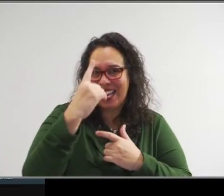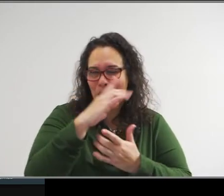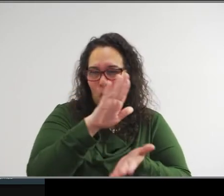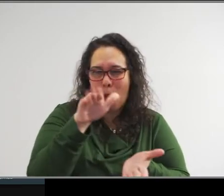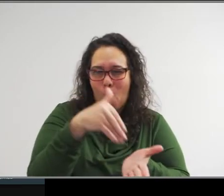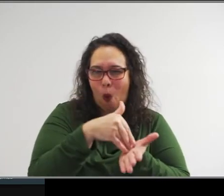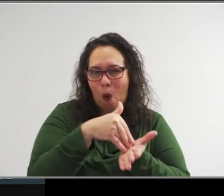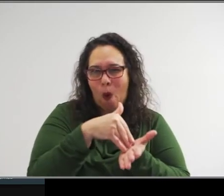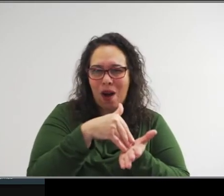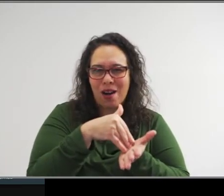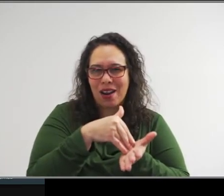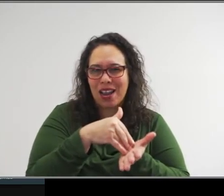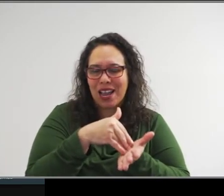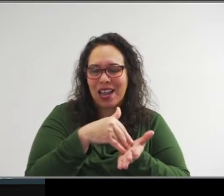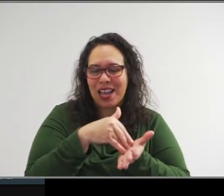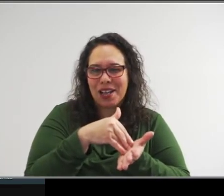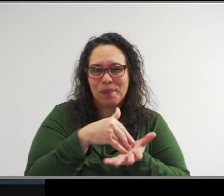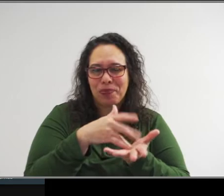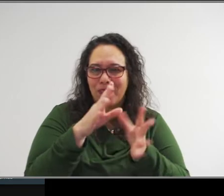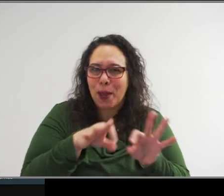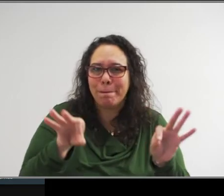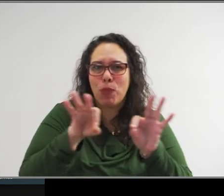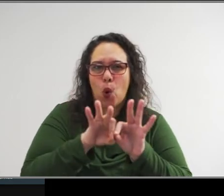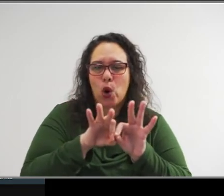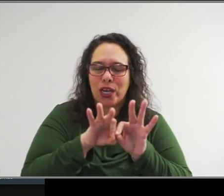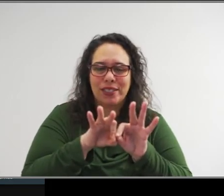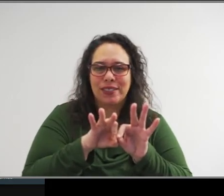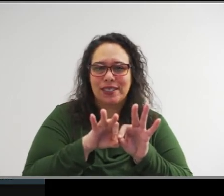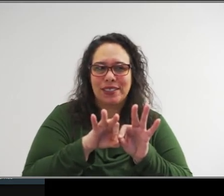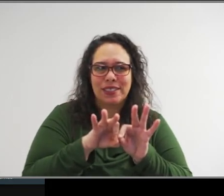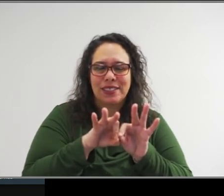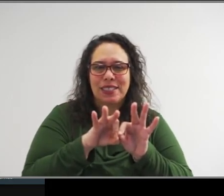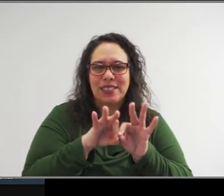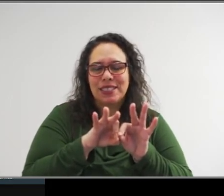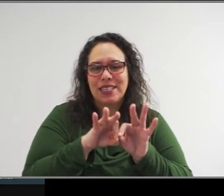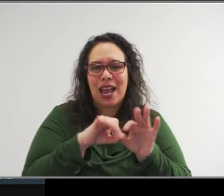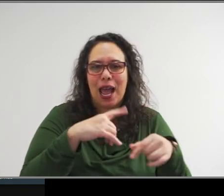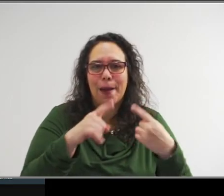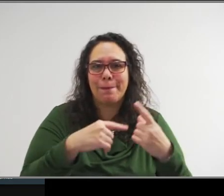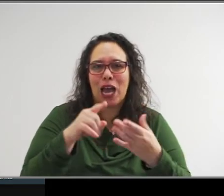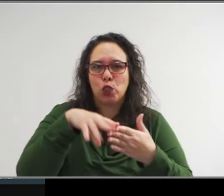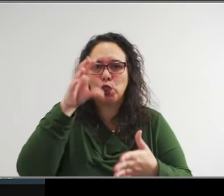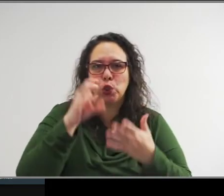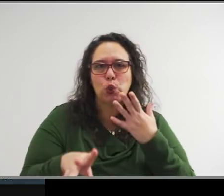of one the importance of centering around student voices. We can talk about empowerment all day.